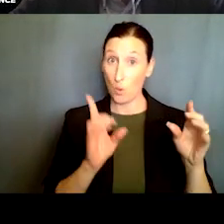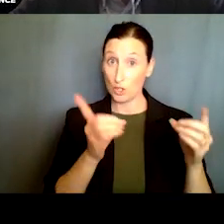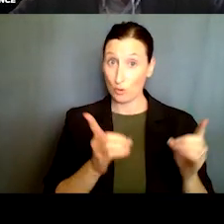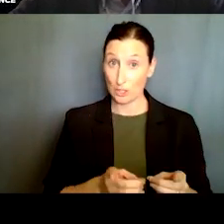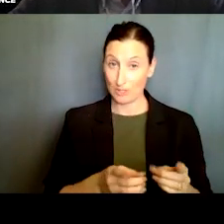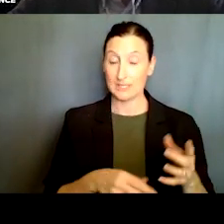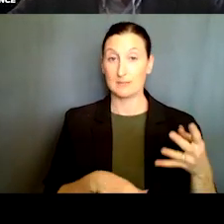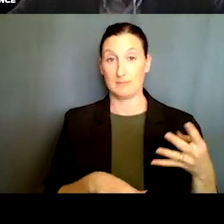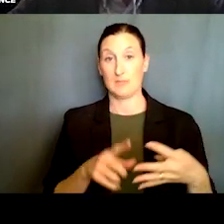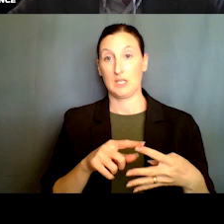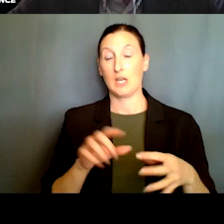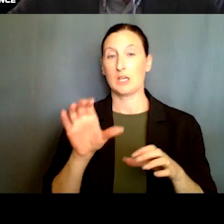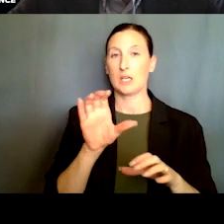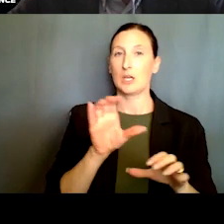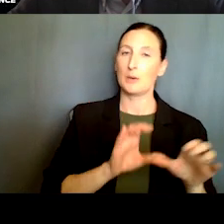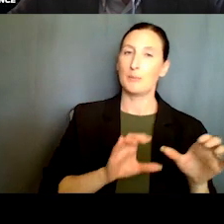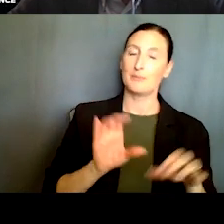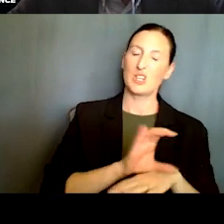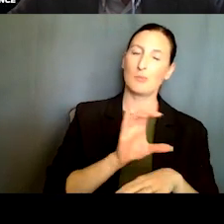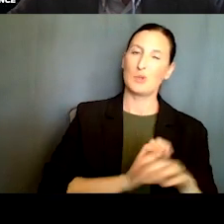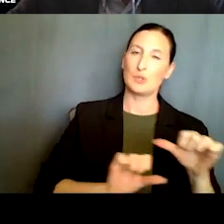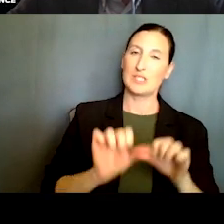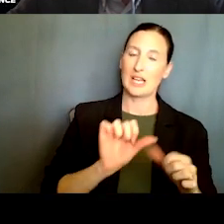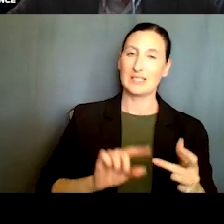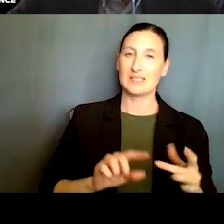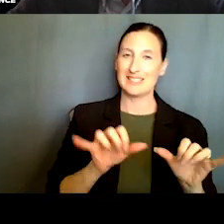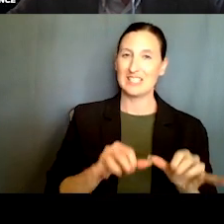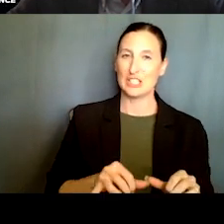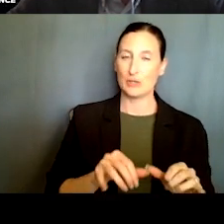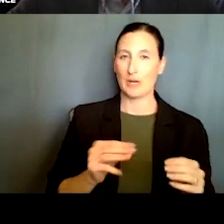computer science, engineering, MPS, and TIP.